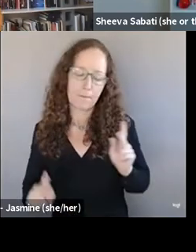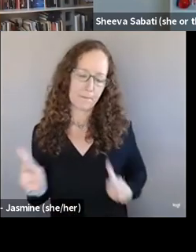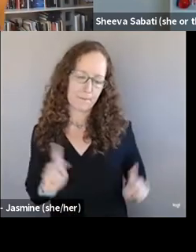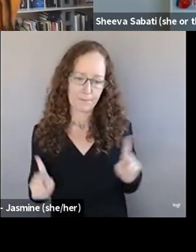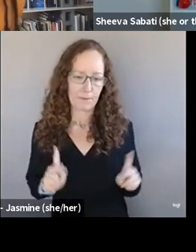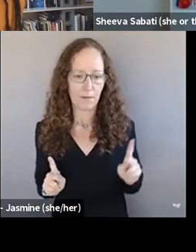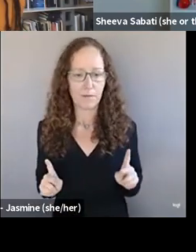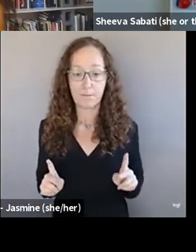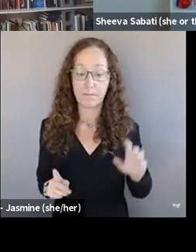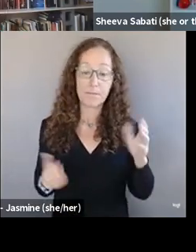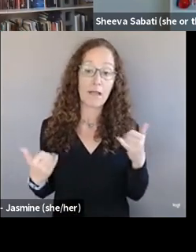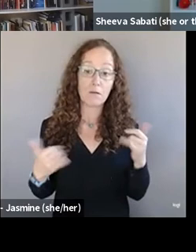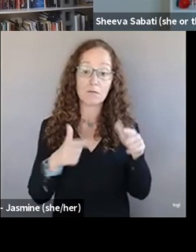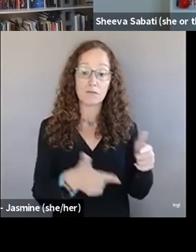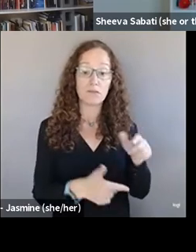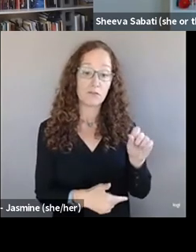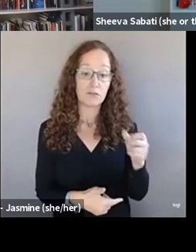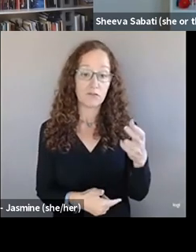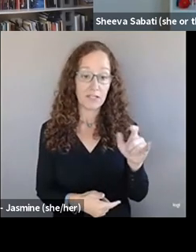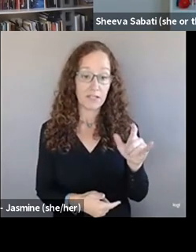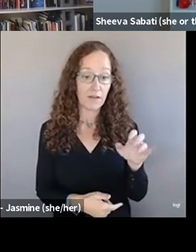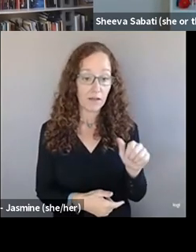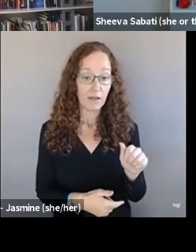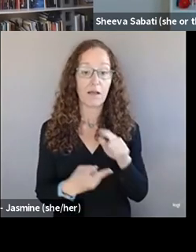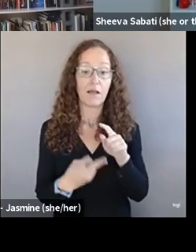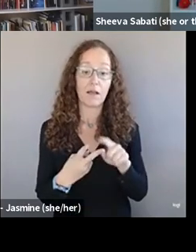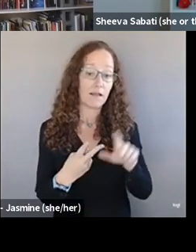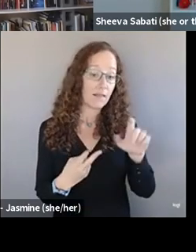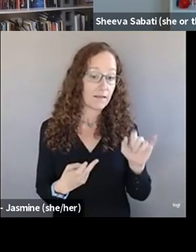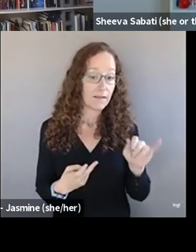the end. Yes. And thank you, Jasmine,